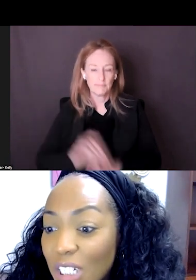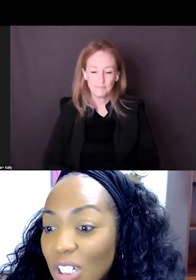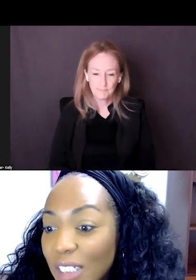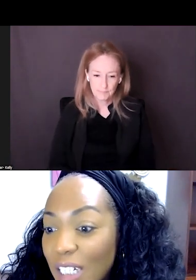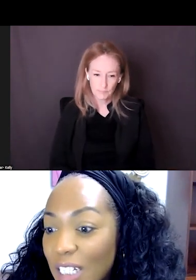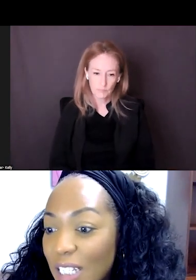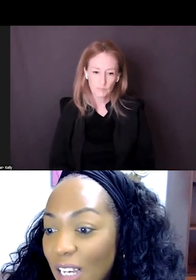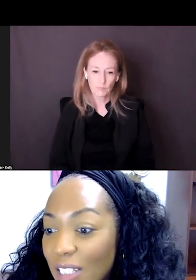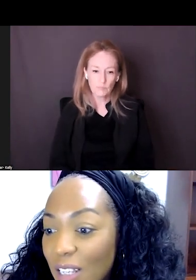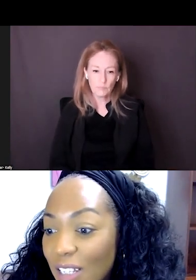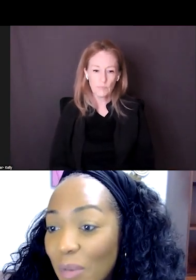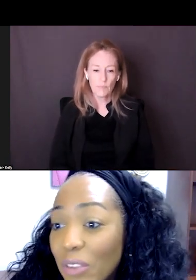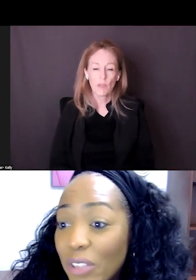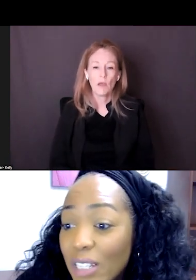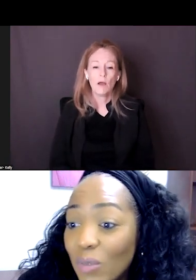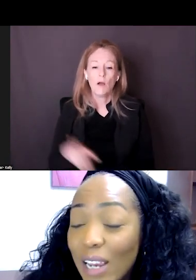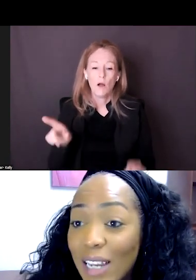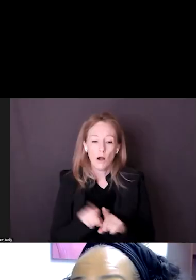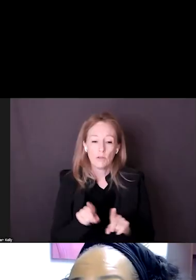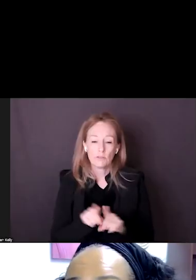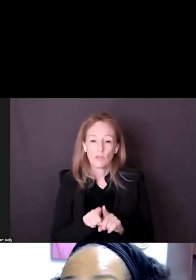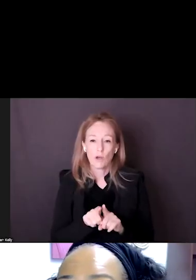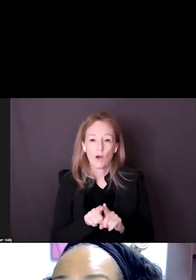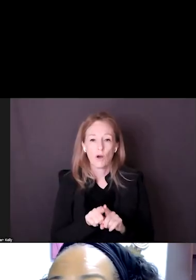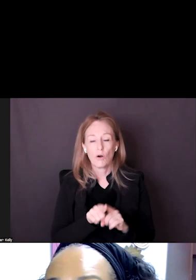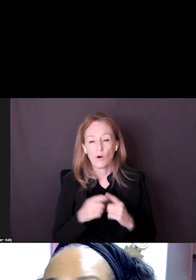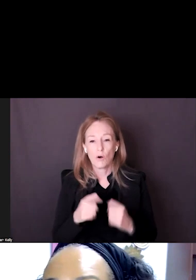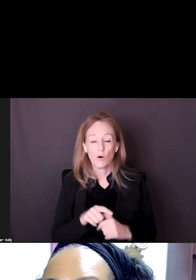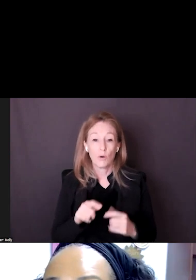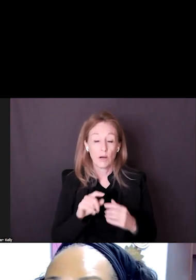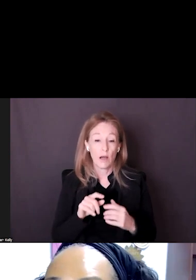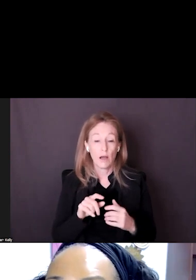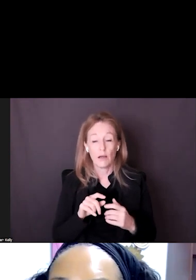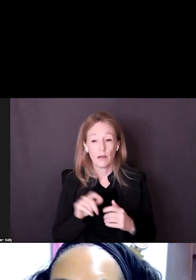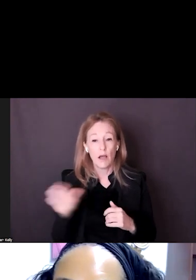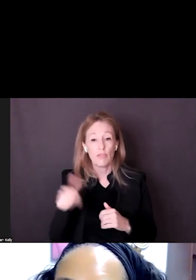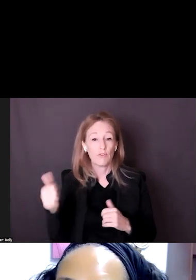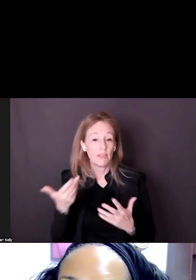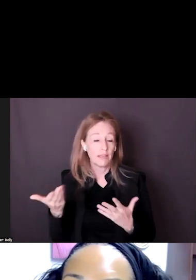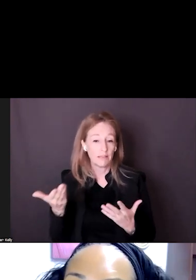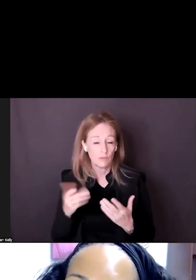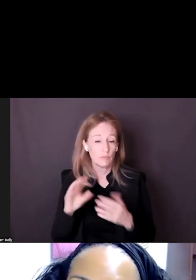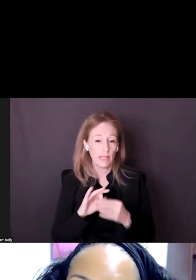ADDITIONAL THINGS TO DISCUSS AROUND COORDINATION IS THIS FRIDAY,